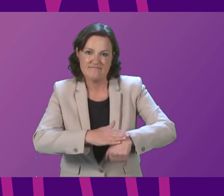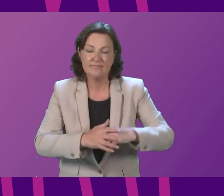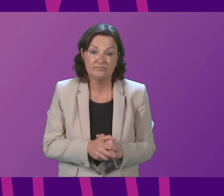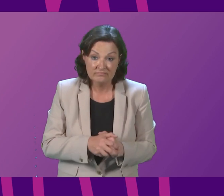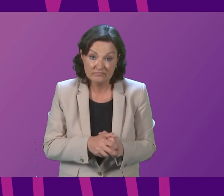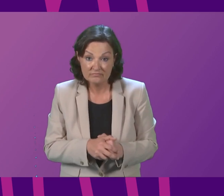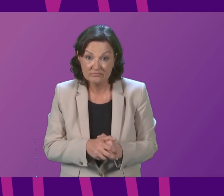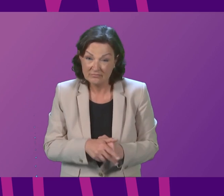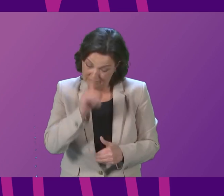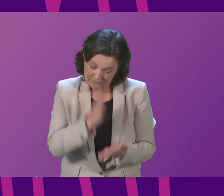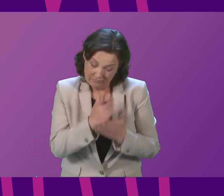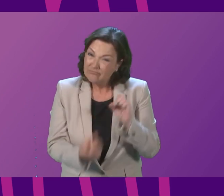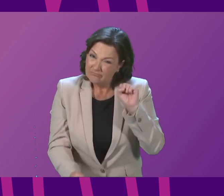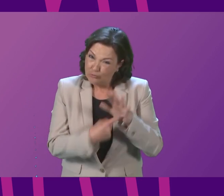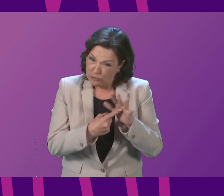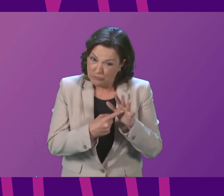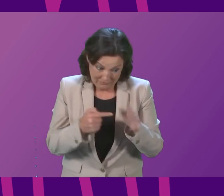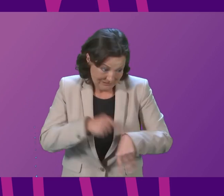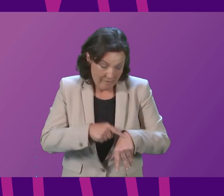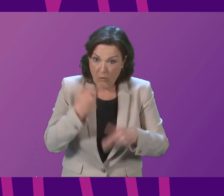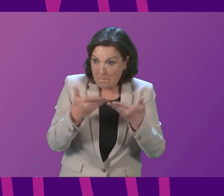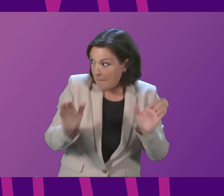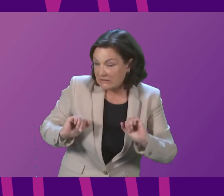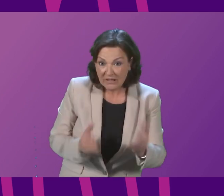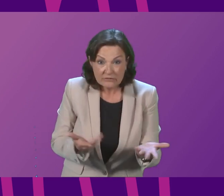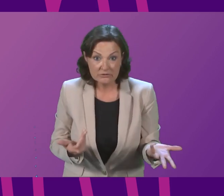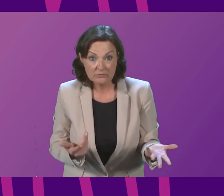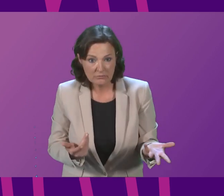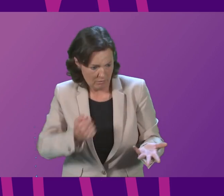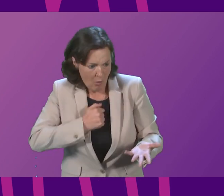It is a crucial moment right now for public services and our economy.